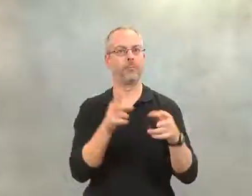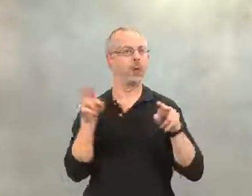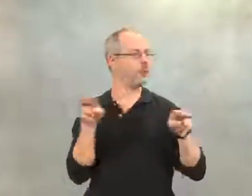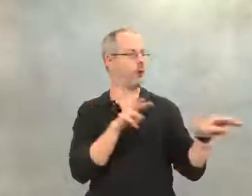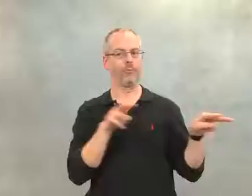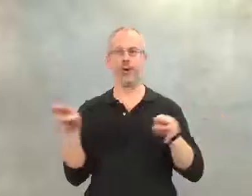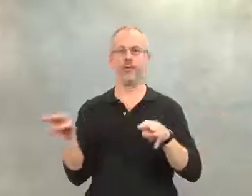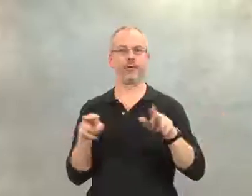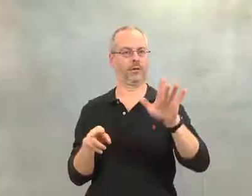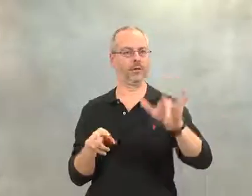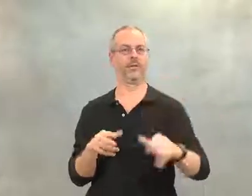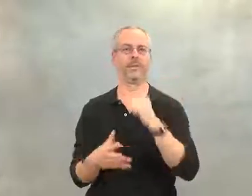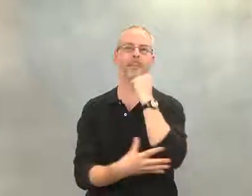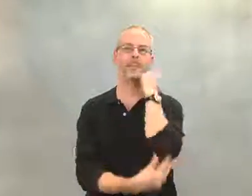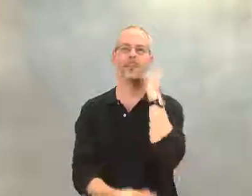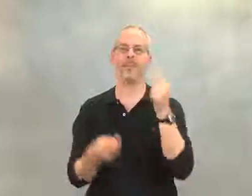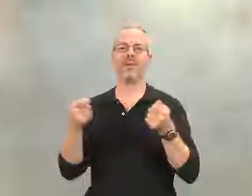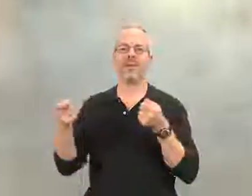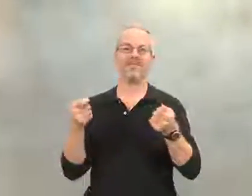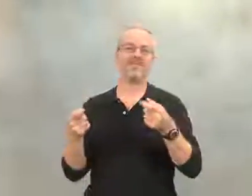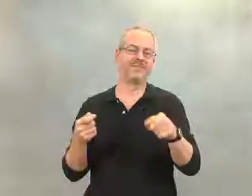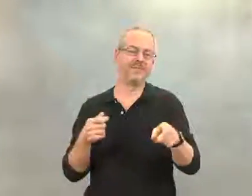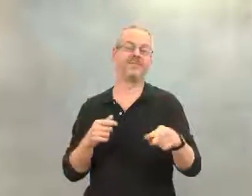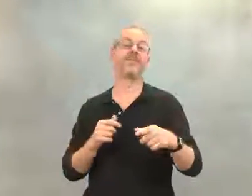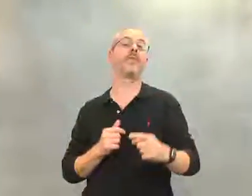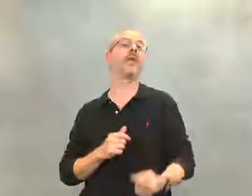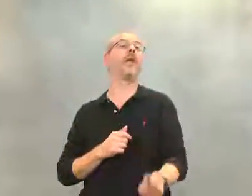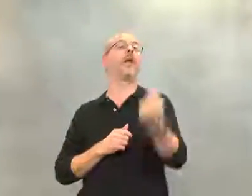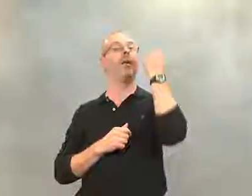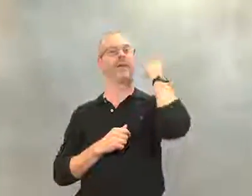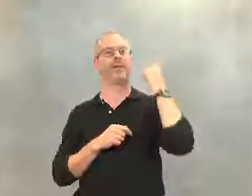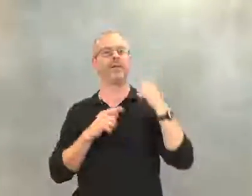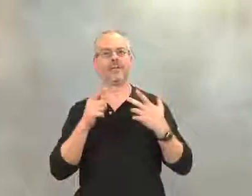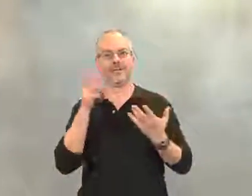The workers should have been watching, it was poor management.